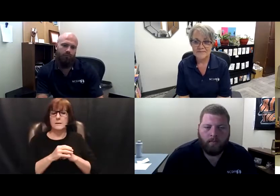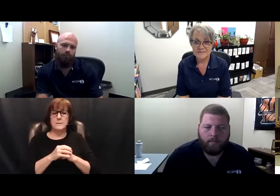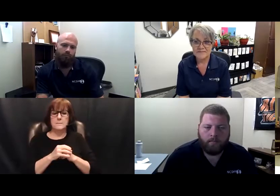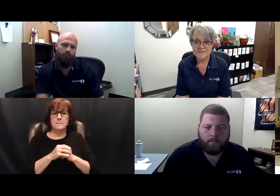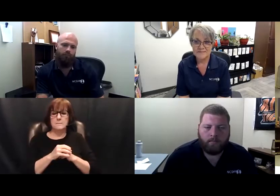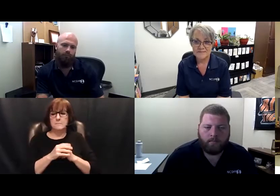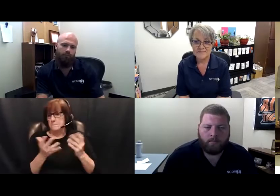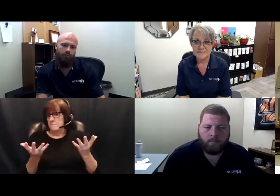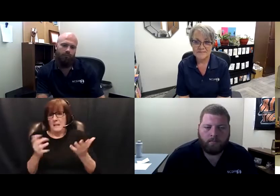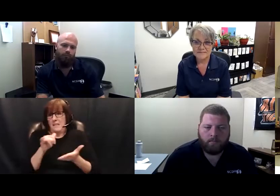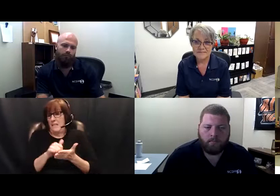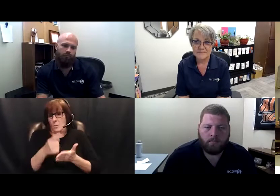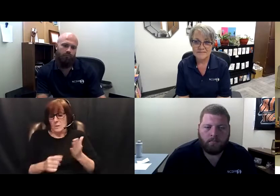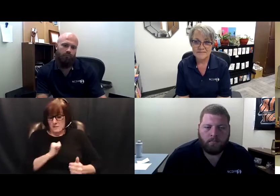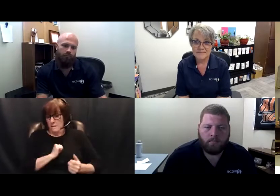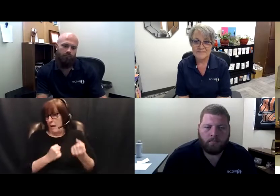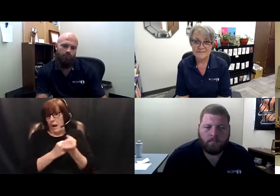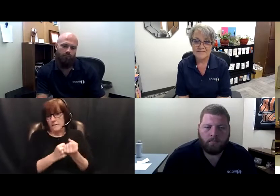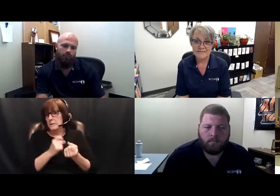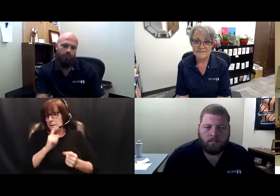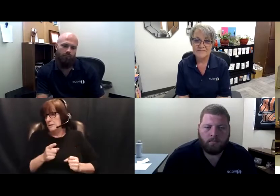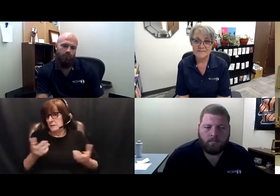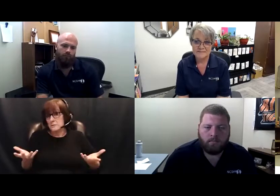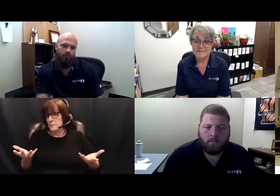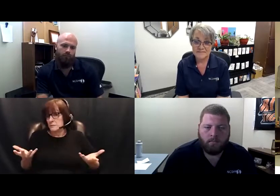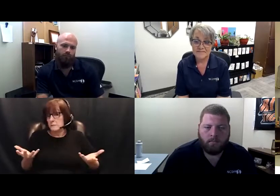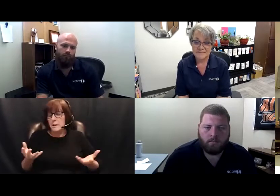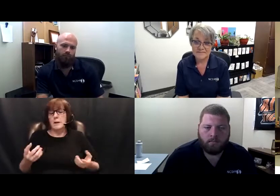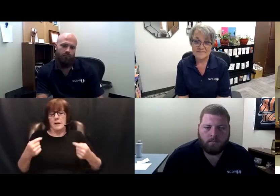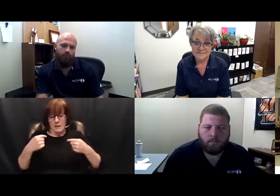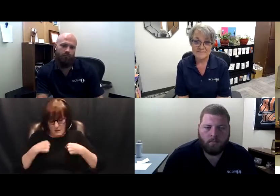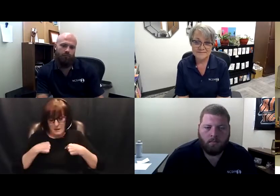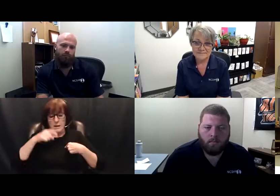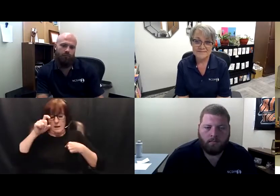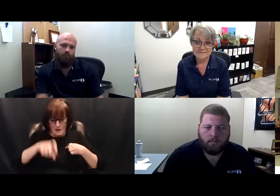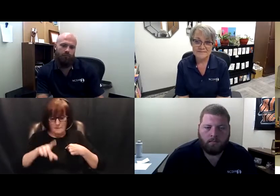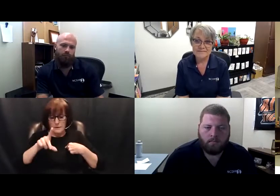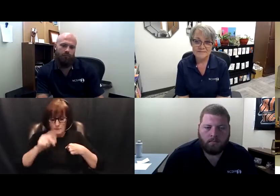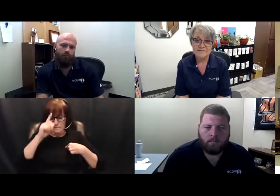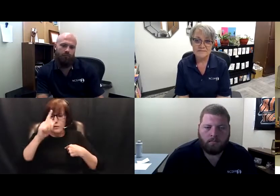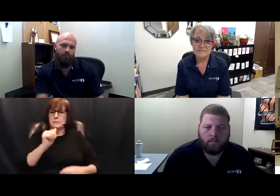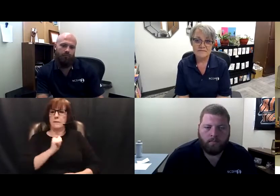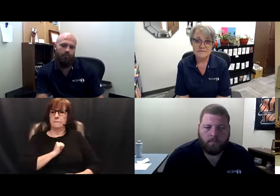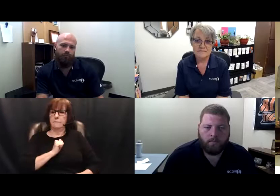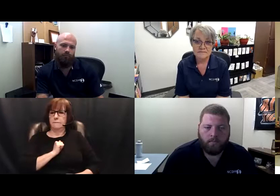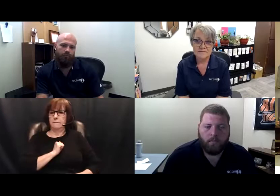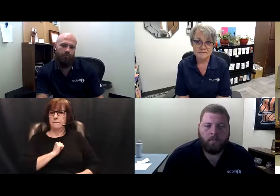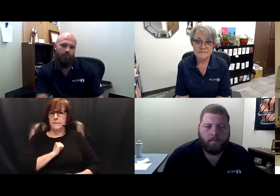that's what self-advocacy is all about is you have to do it for yourself.